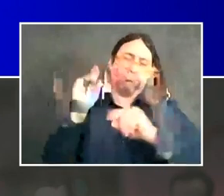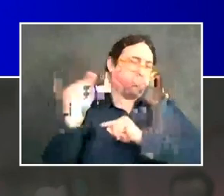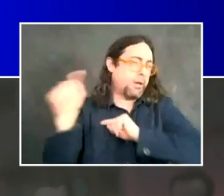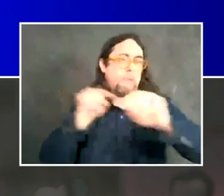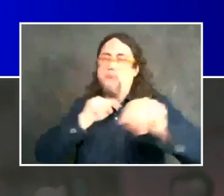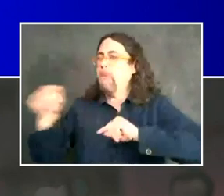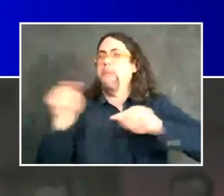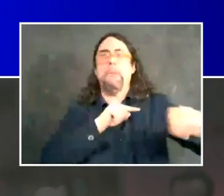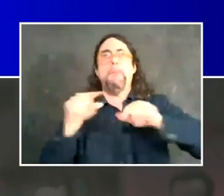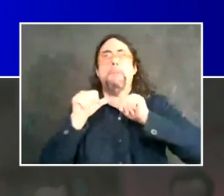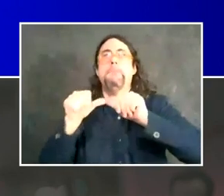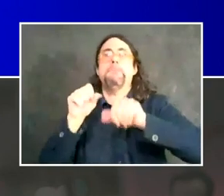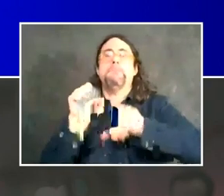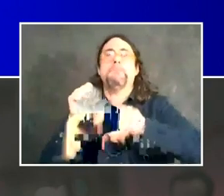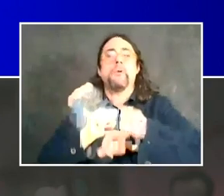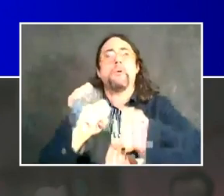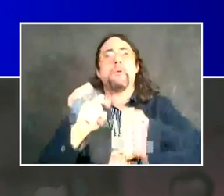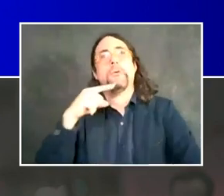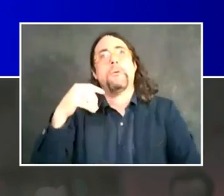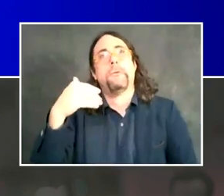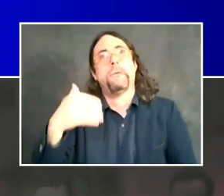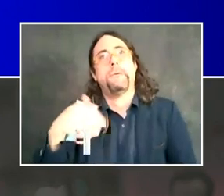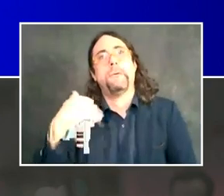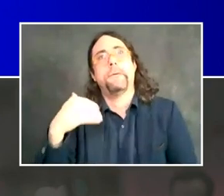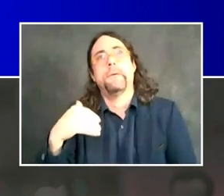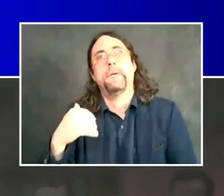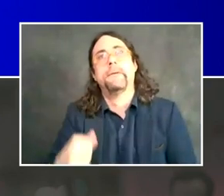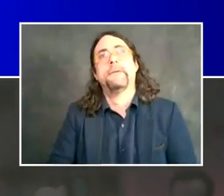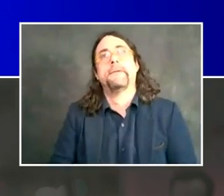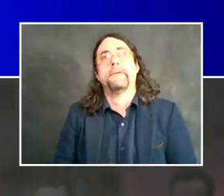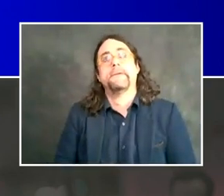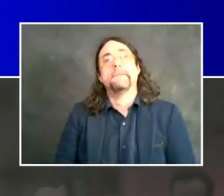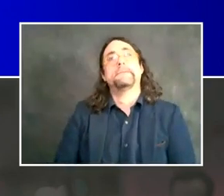HALLWAYS. BUT WHEN THE EMERGENCY FIELD